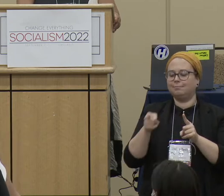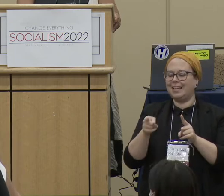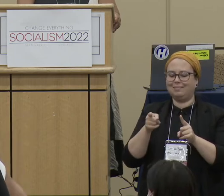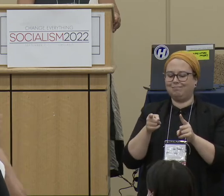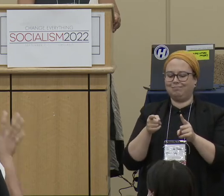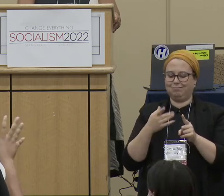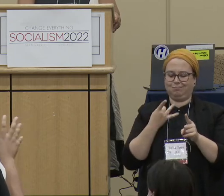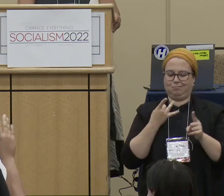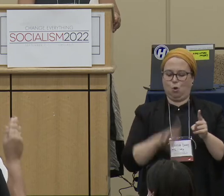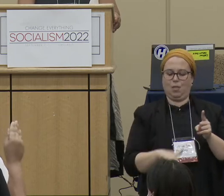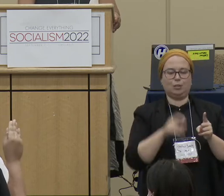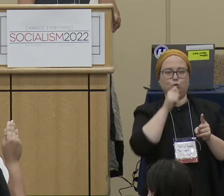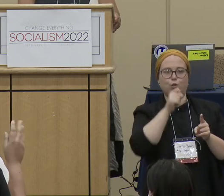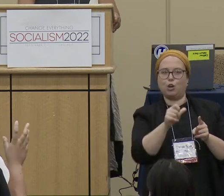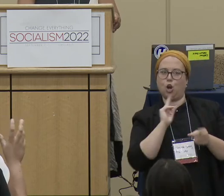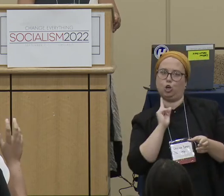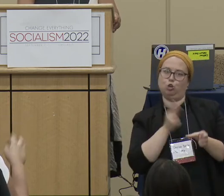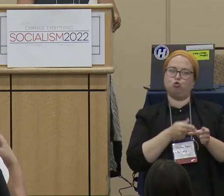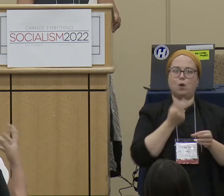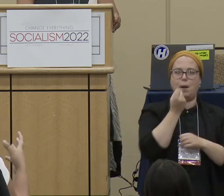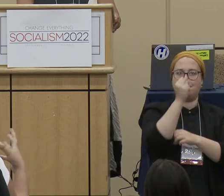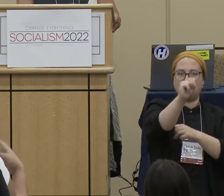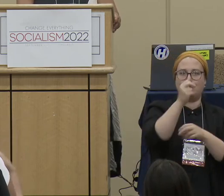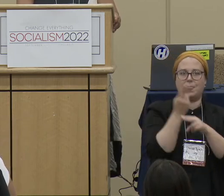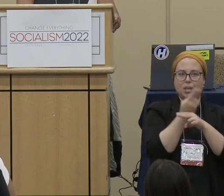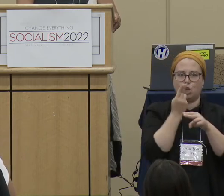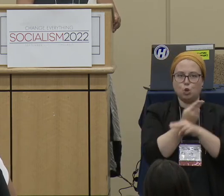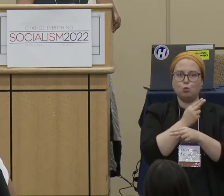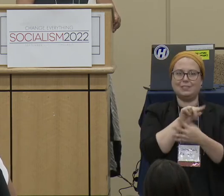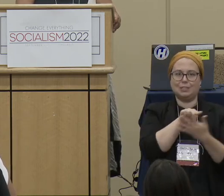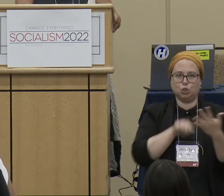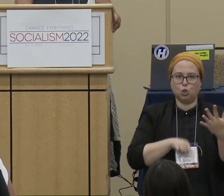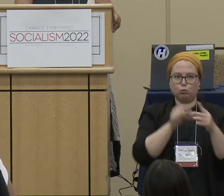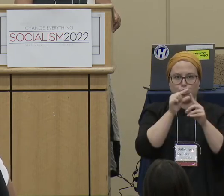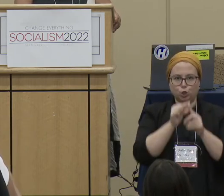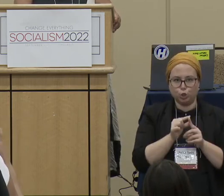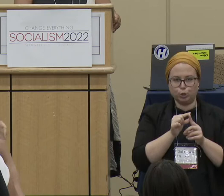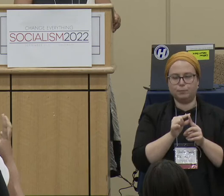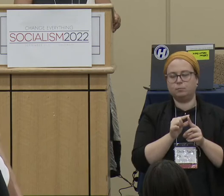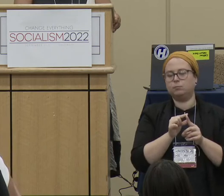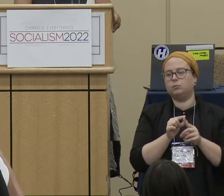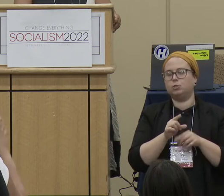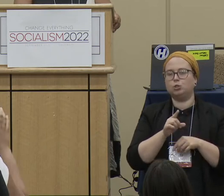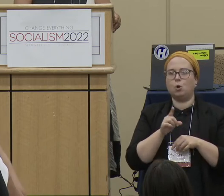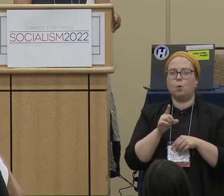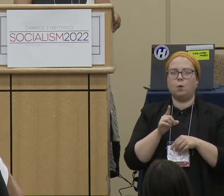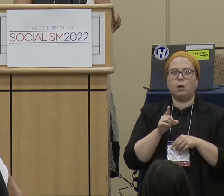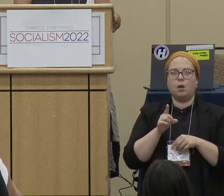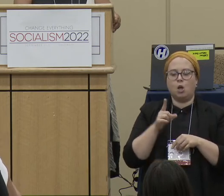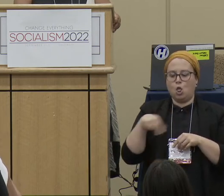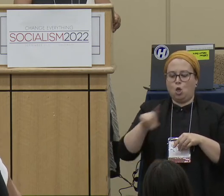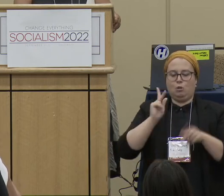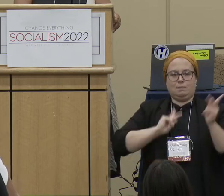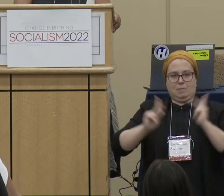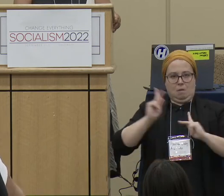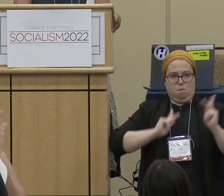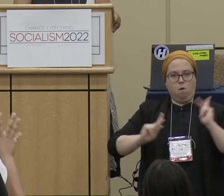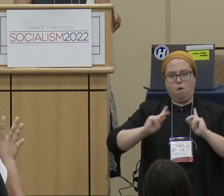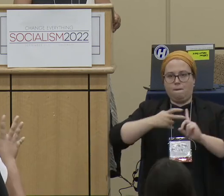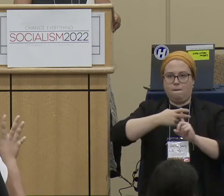they are aligned with the ideology, the terms and those things, they are very much not about, so they are not going to join a movement that uses those terms. So, they are being --